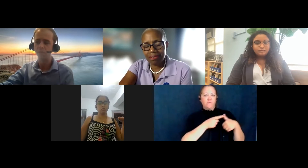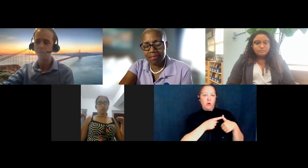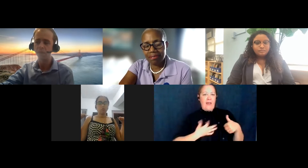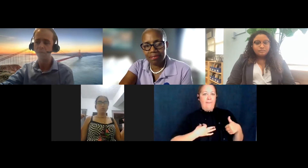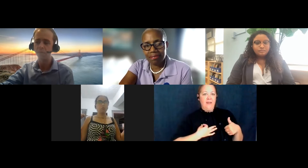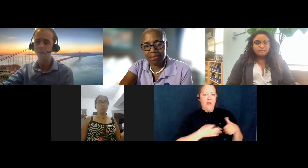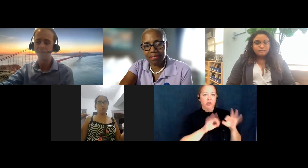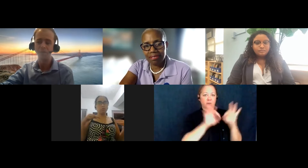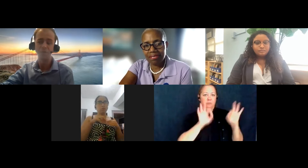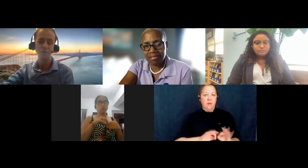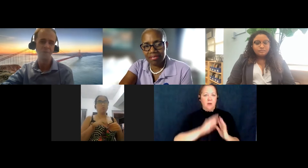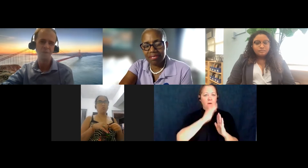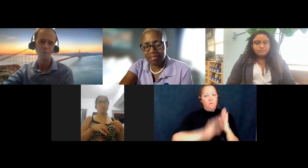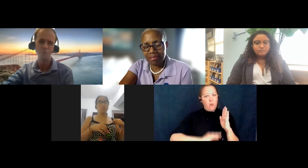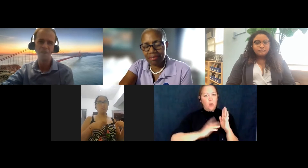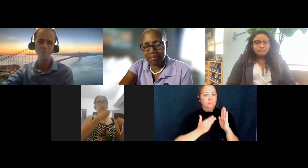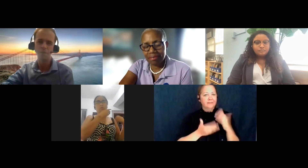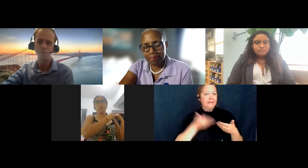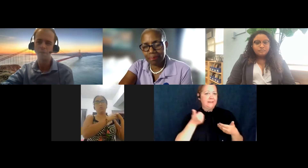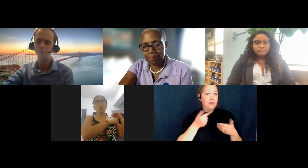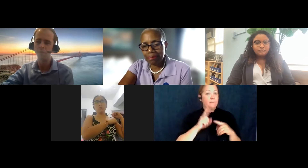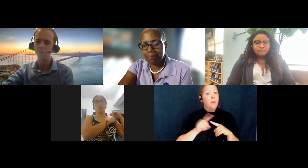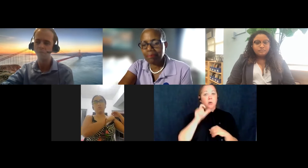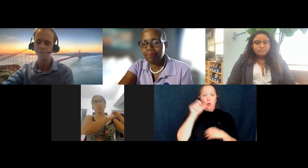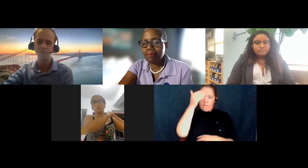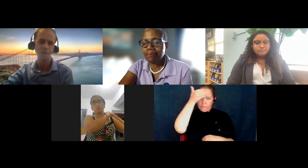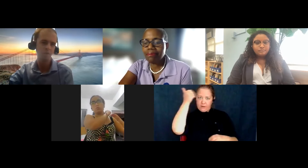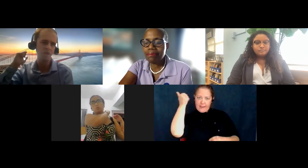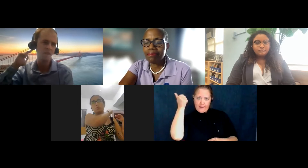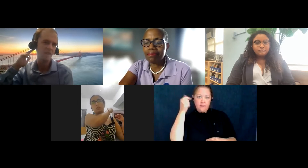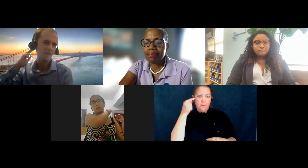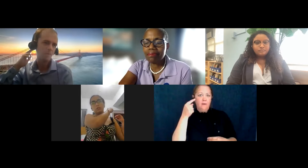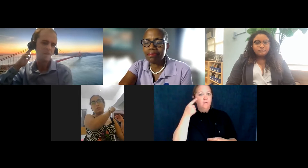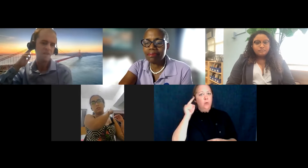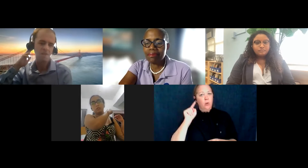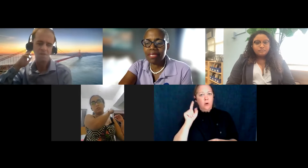forget, for those applying, you have to go through the medical clearance and that is pretty detailed.